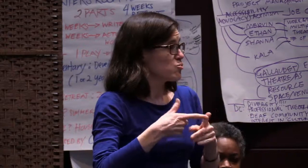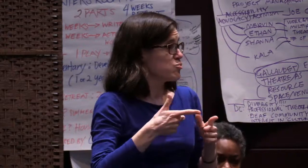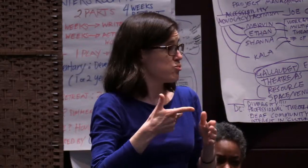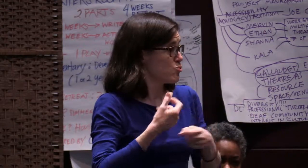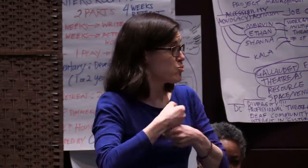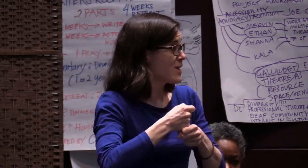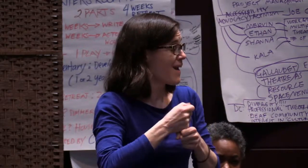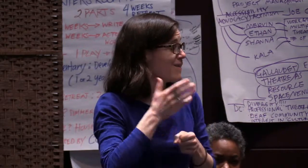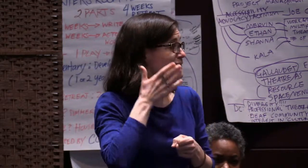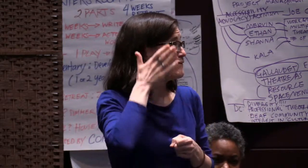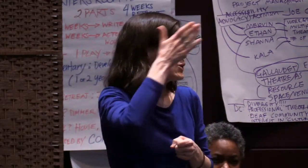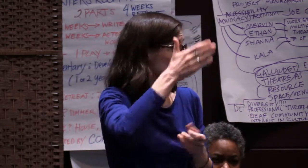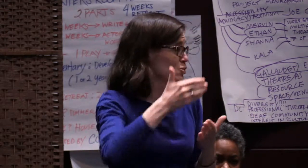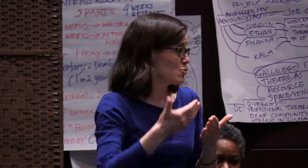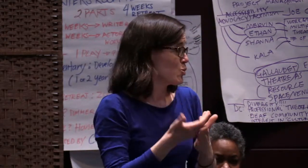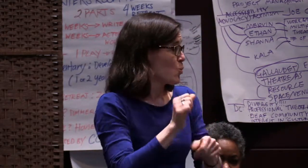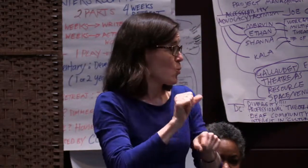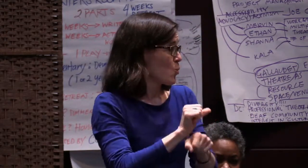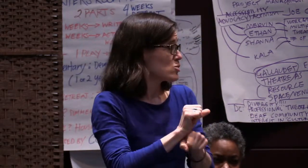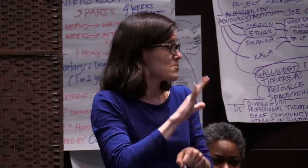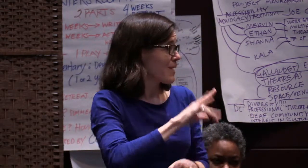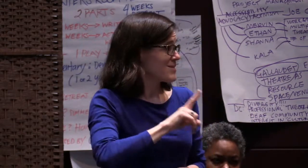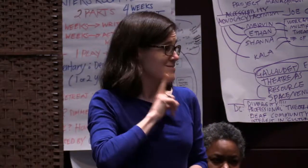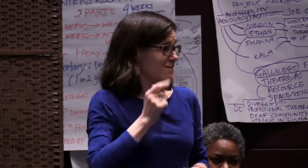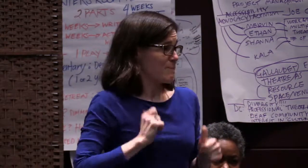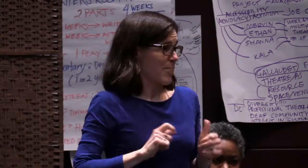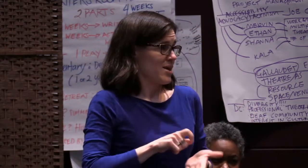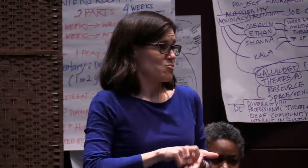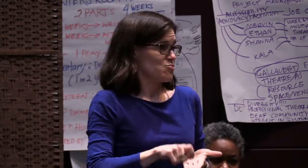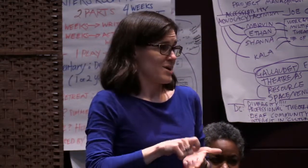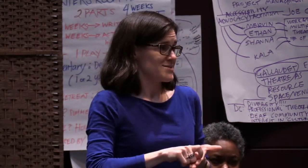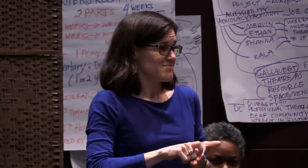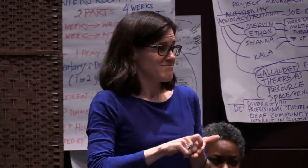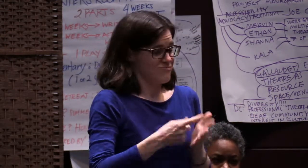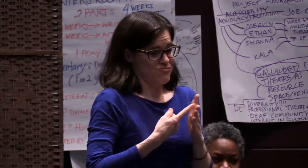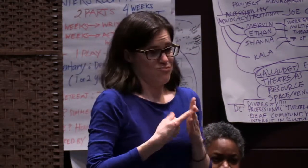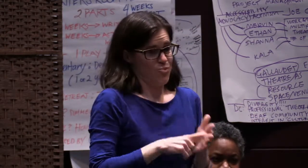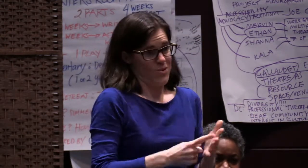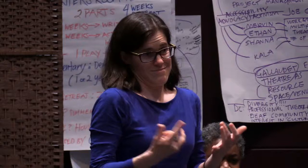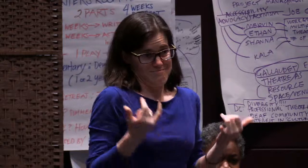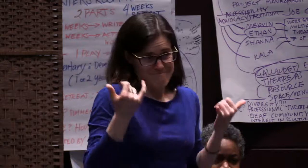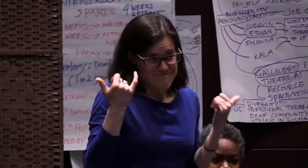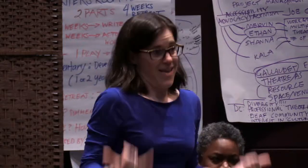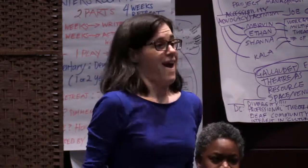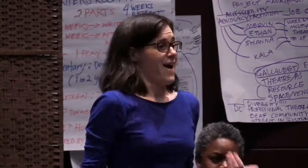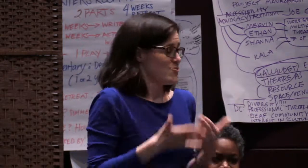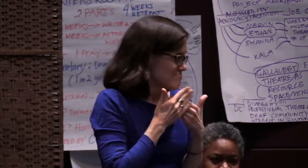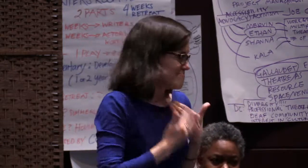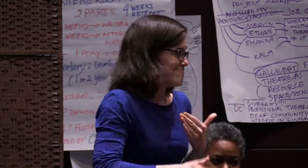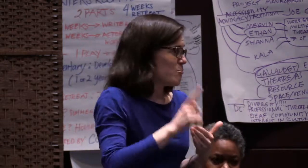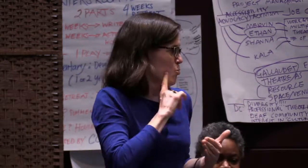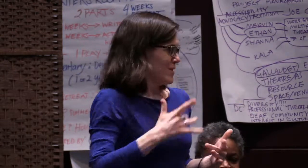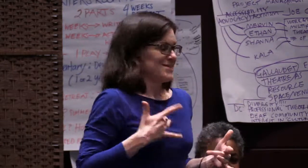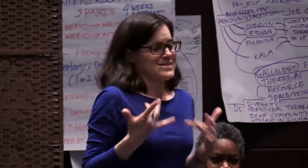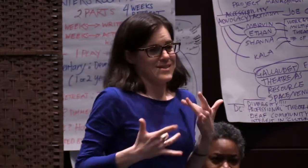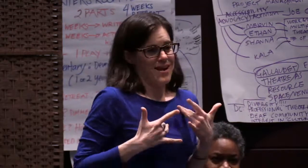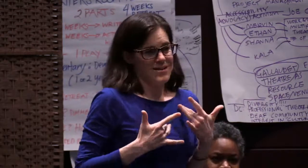for future writers to create future material from these young talented writers coming up. That is my commitment.